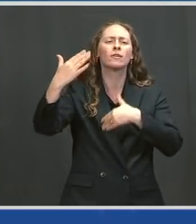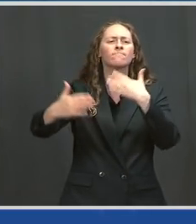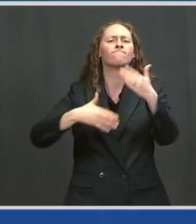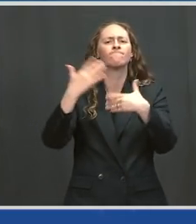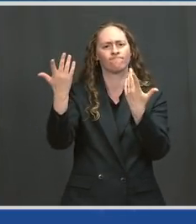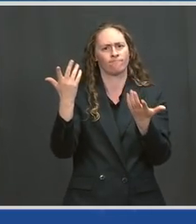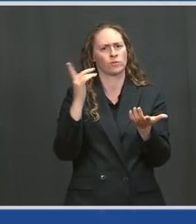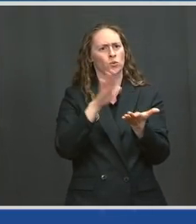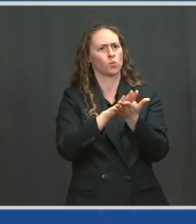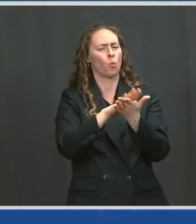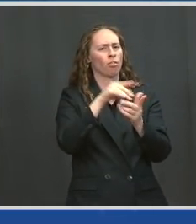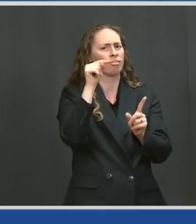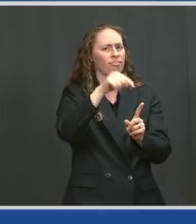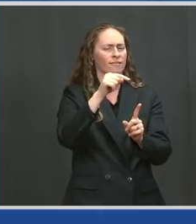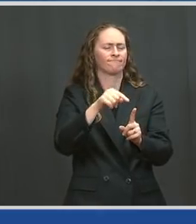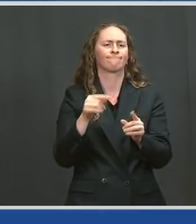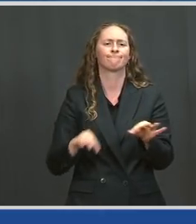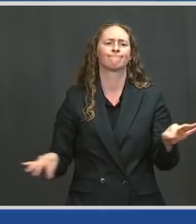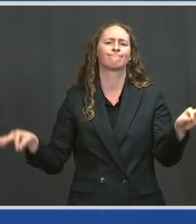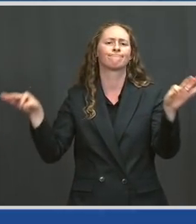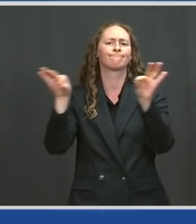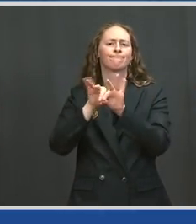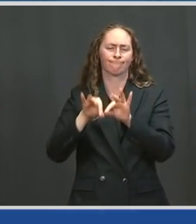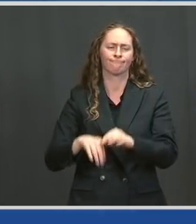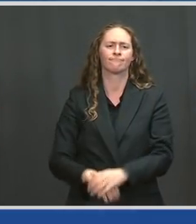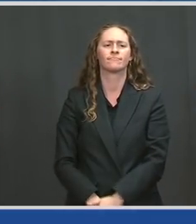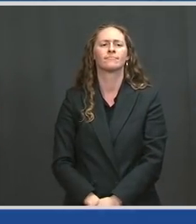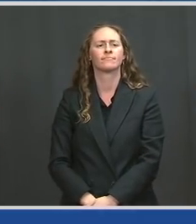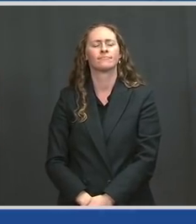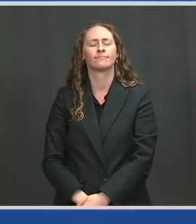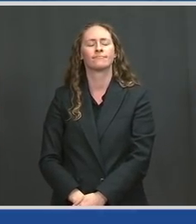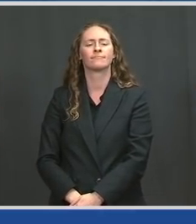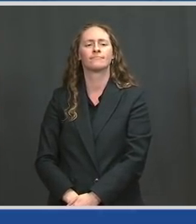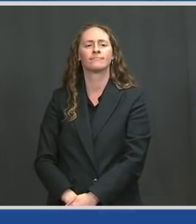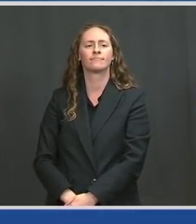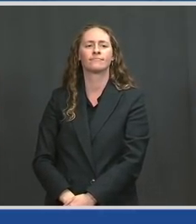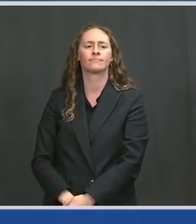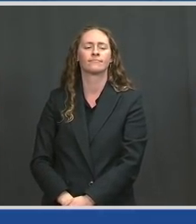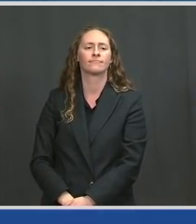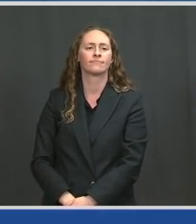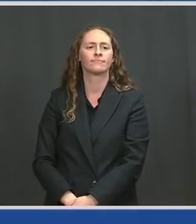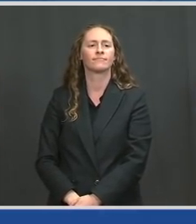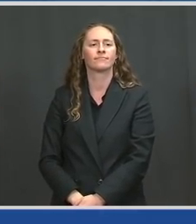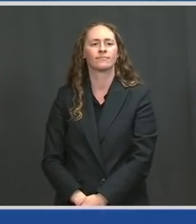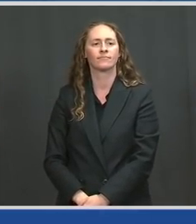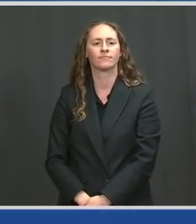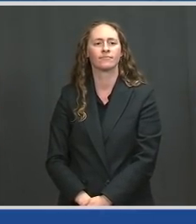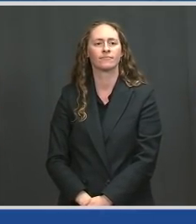And let's unlock more than the incredible creativity and innovation that will come from the nation's